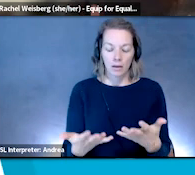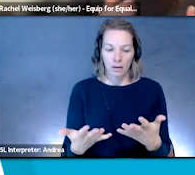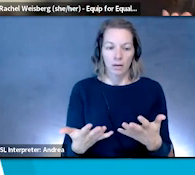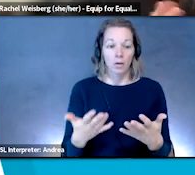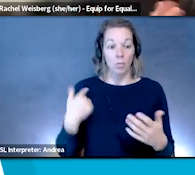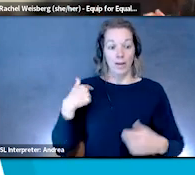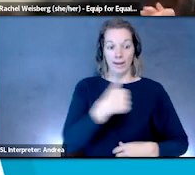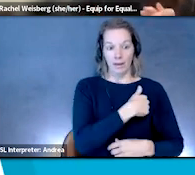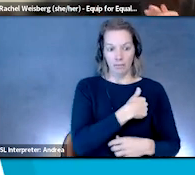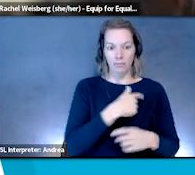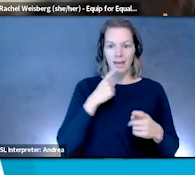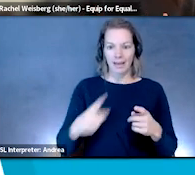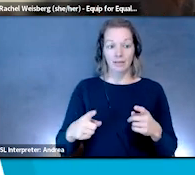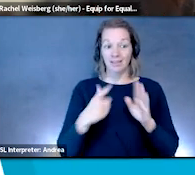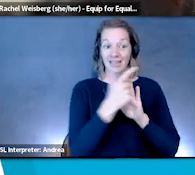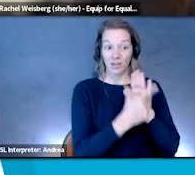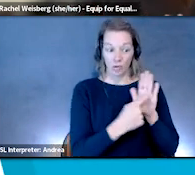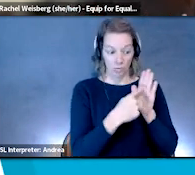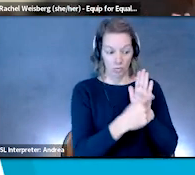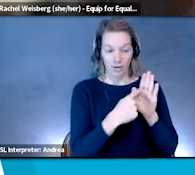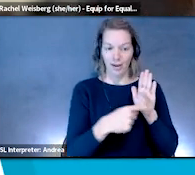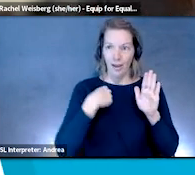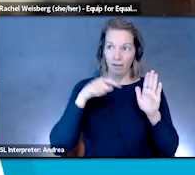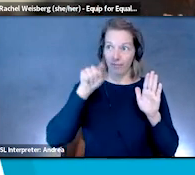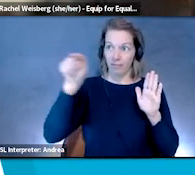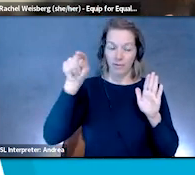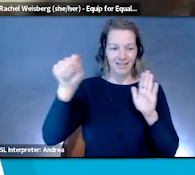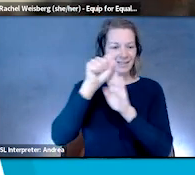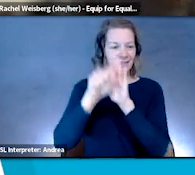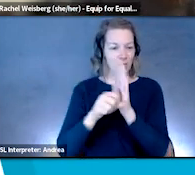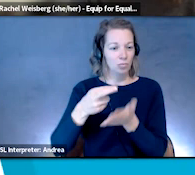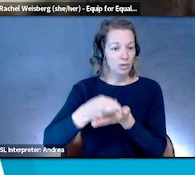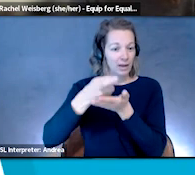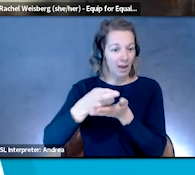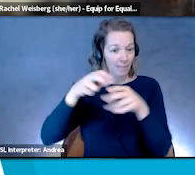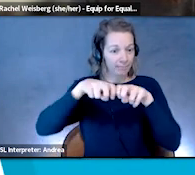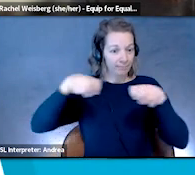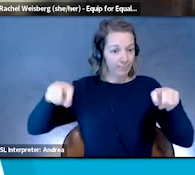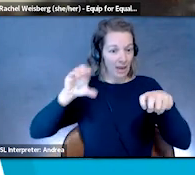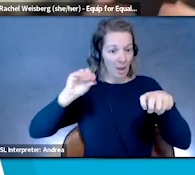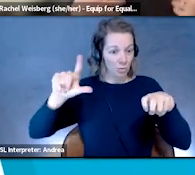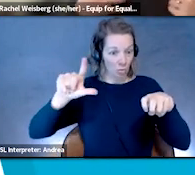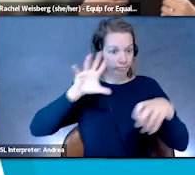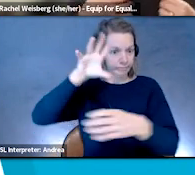THE INTEGRATED EMPLOYMENT AND THE GOALS. WHAT IS OUR PLAN? >> WE